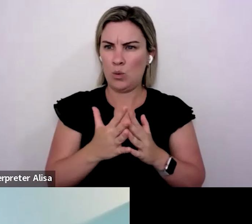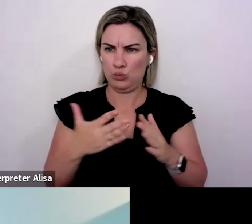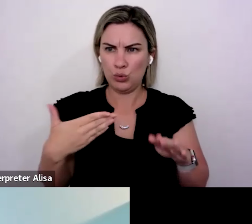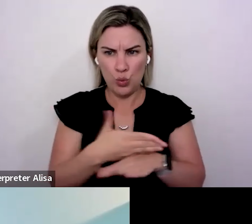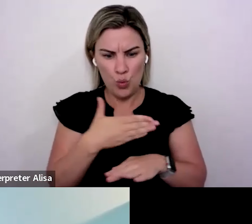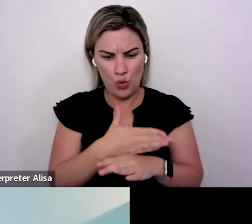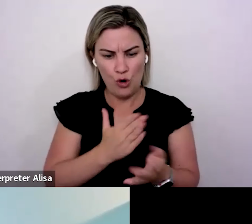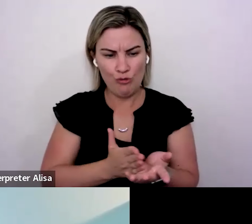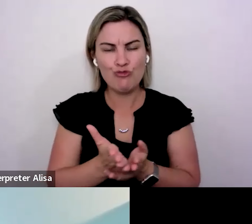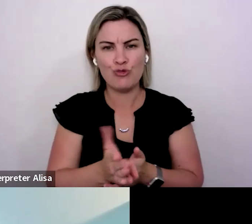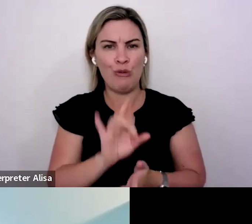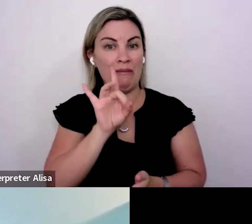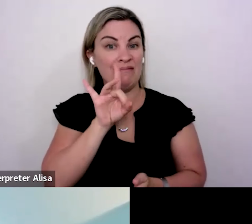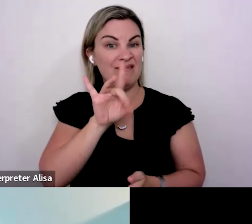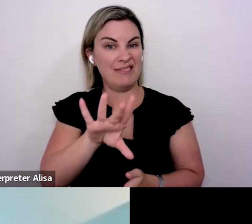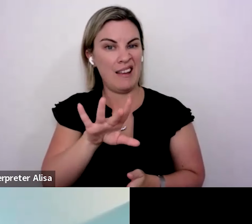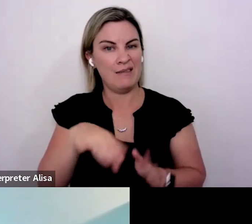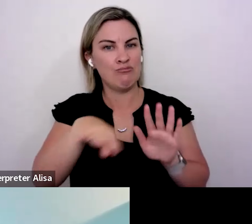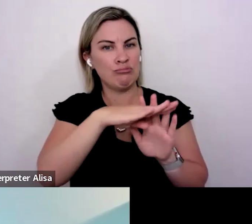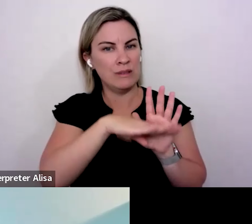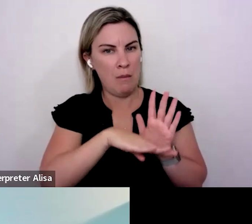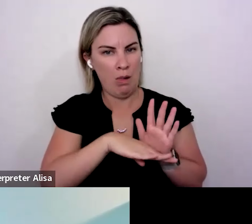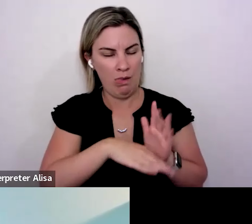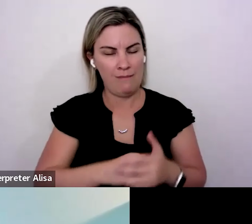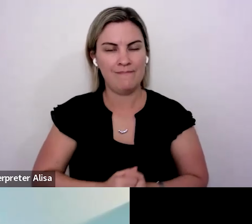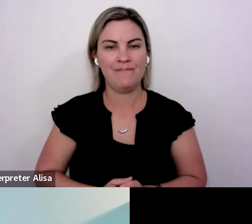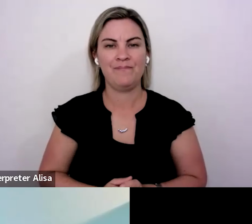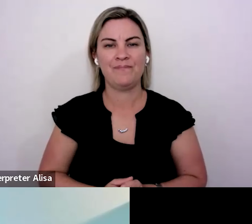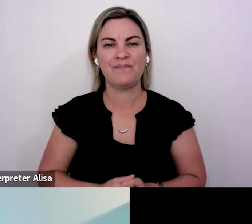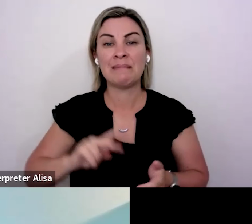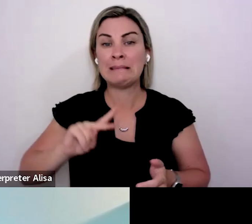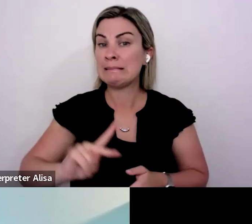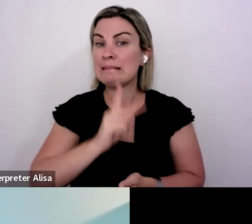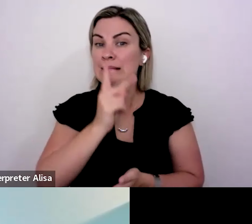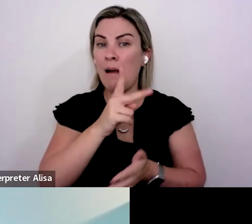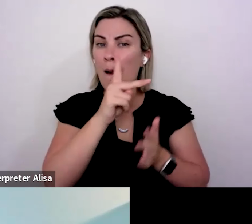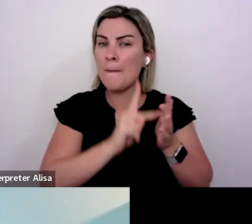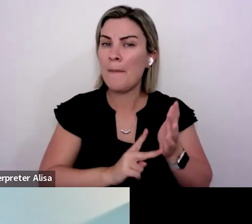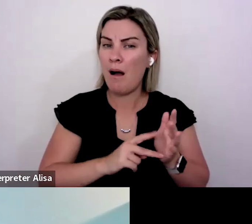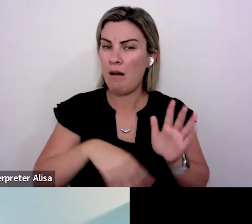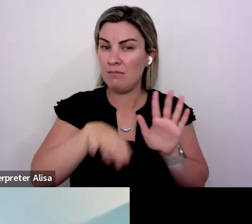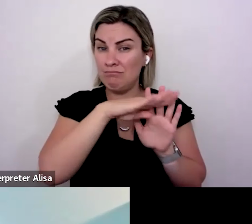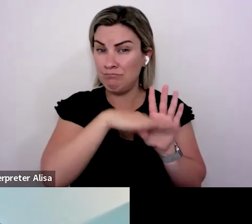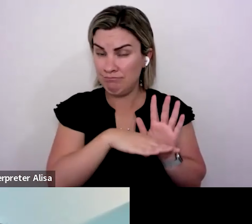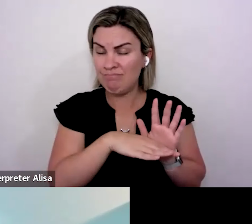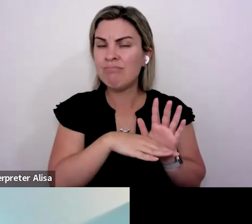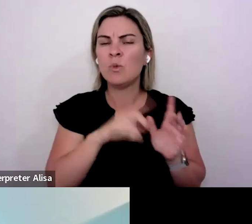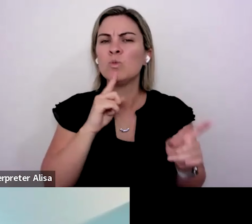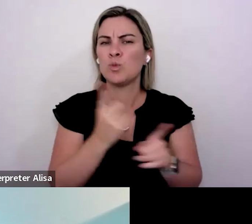And then the second part of the Protocols, talk about 14 different case studies.